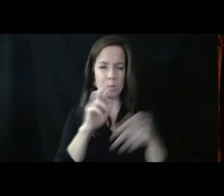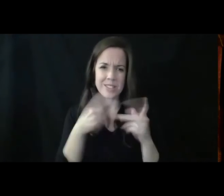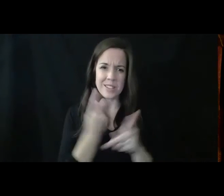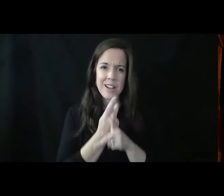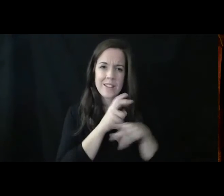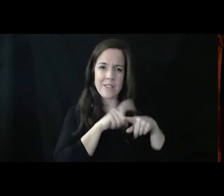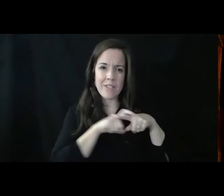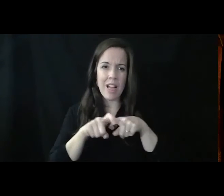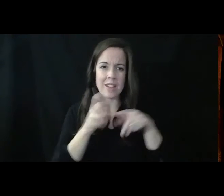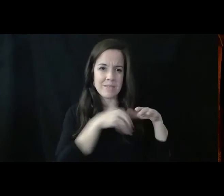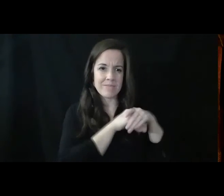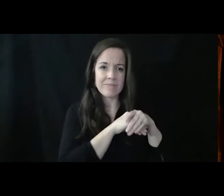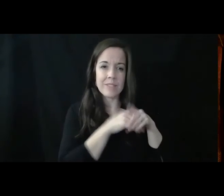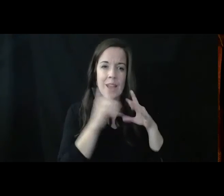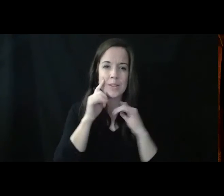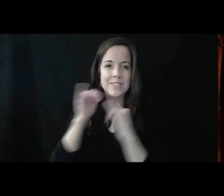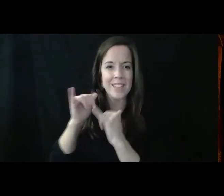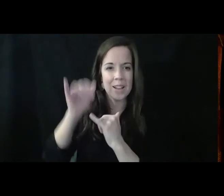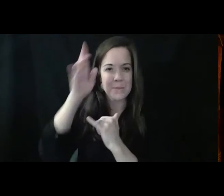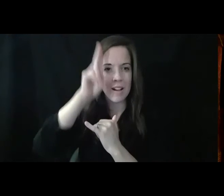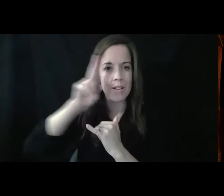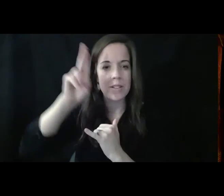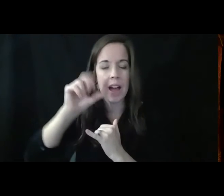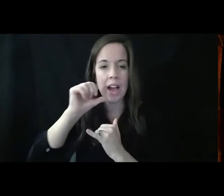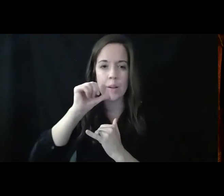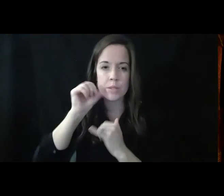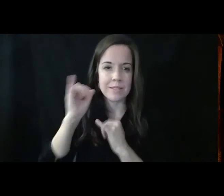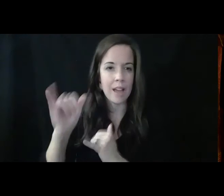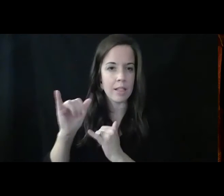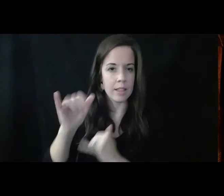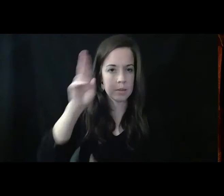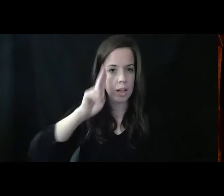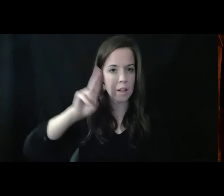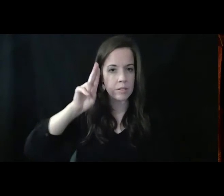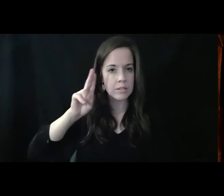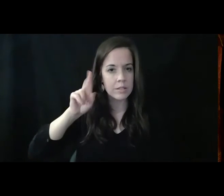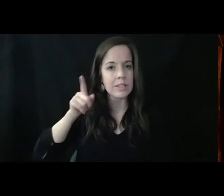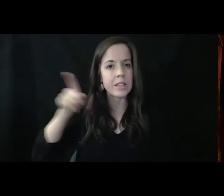I was like my uncle and I was not like my uncle. He walked on crutches and I didn’t.